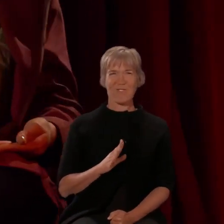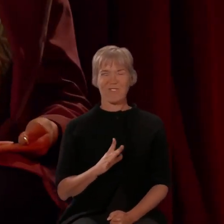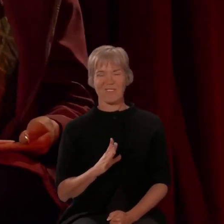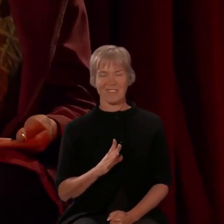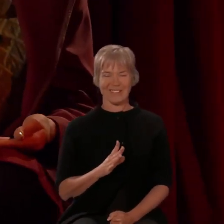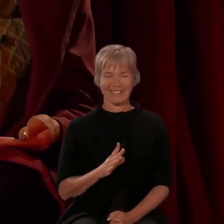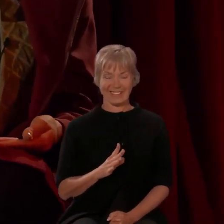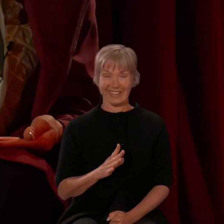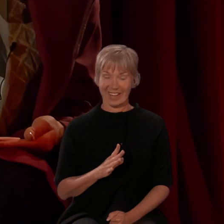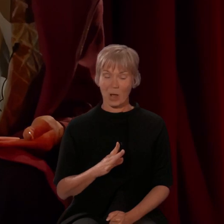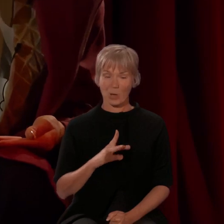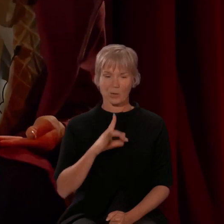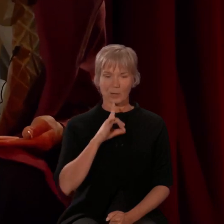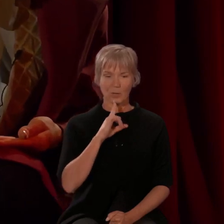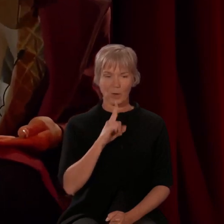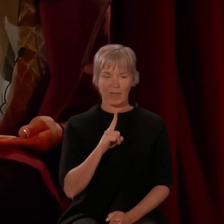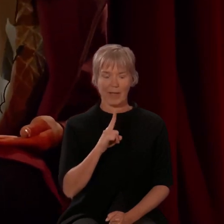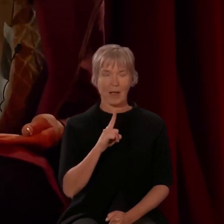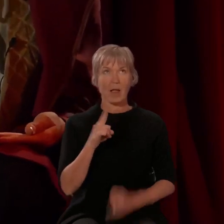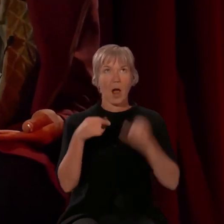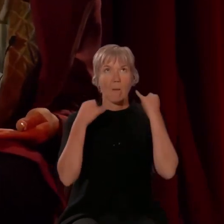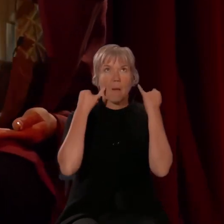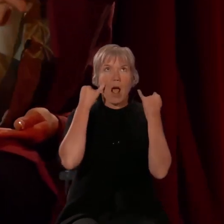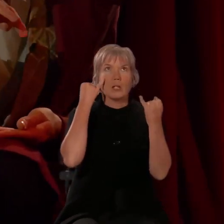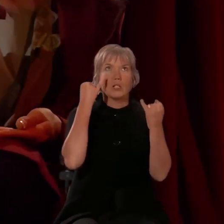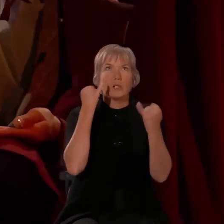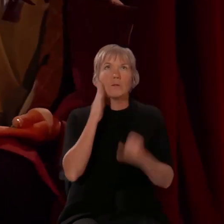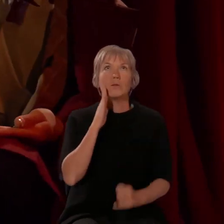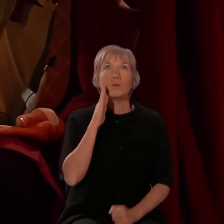which increased as he imagined one day marrying Miss Van Tassel,